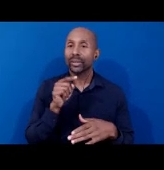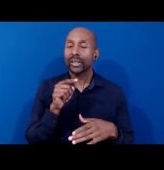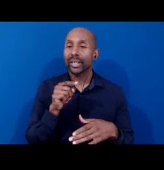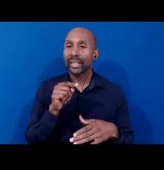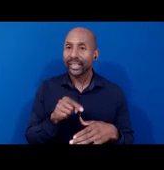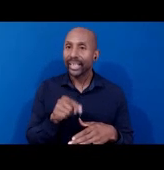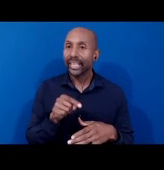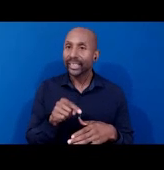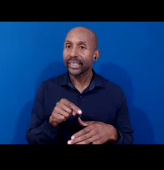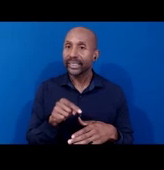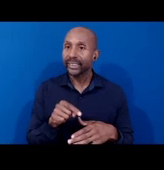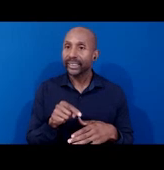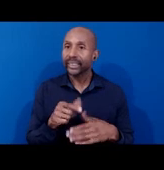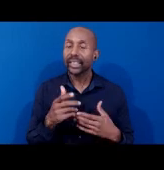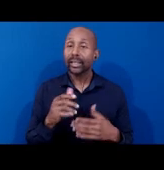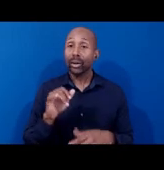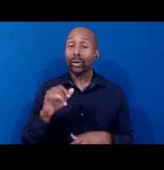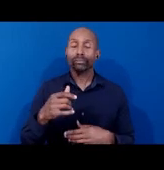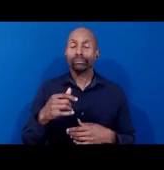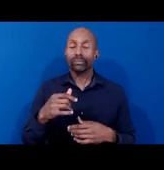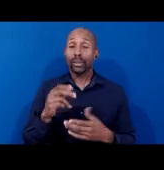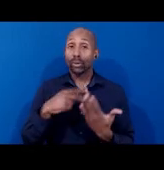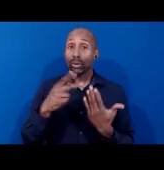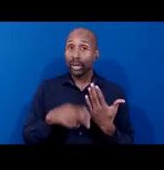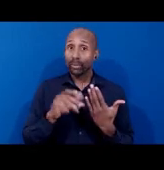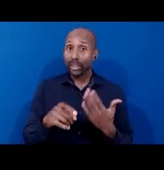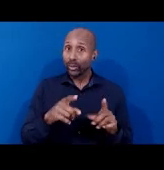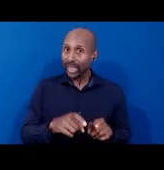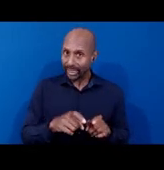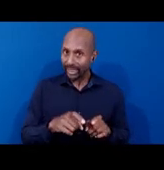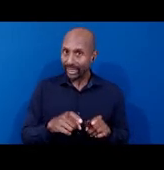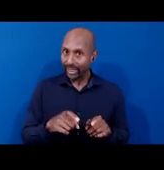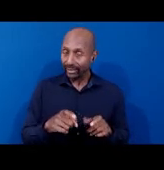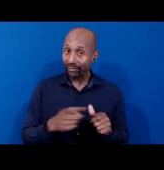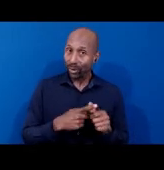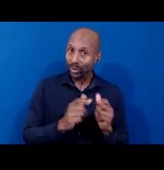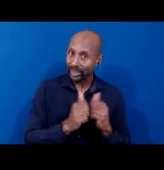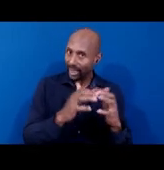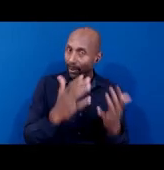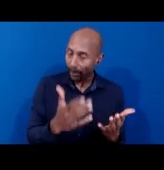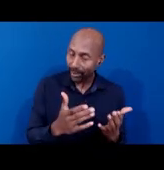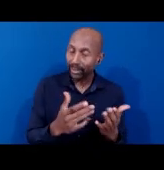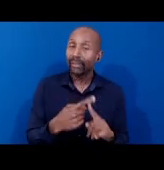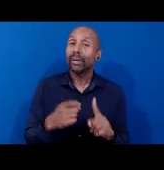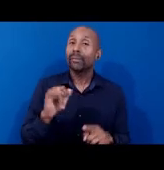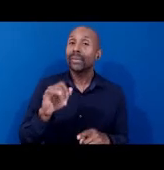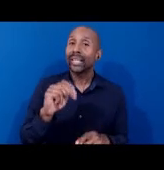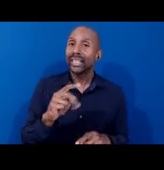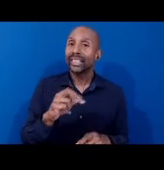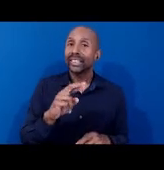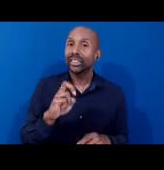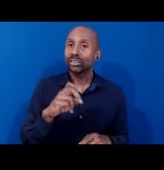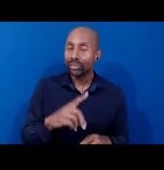I am going to introduce Maya Garcia, who is going to be speaking on behalf of Beyond 100K.